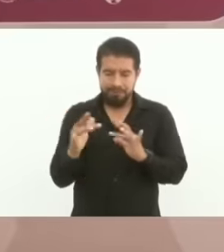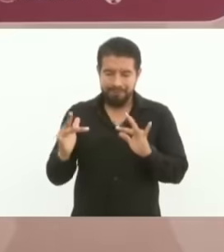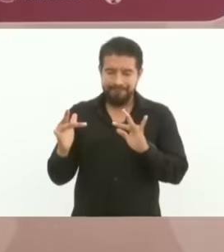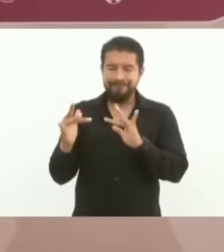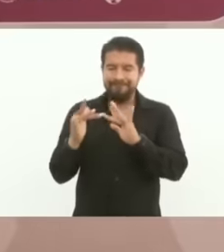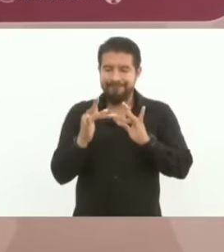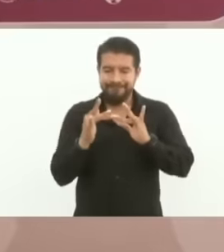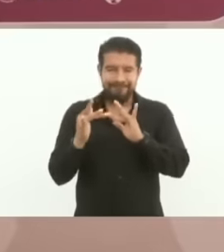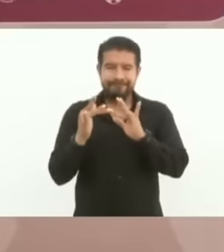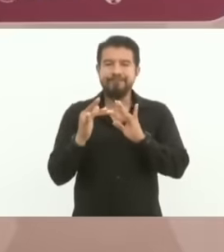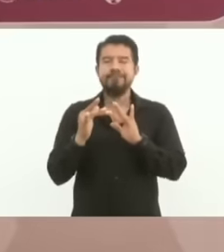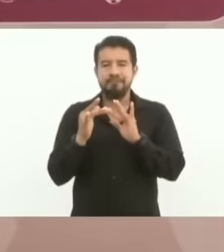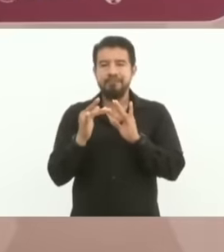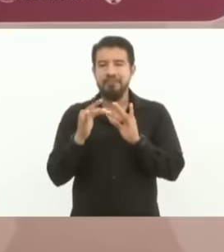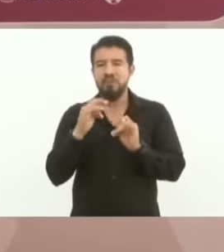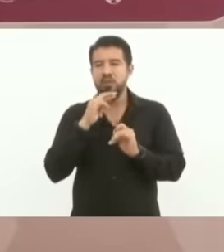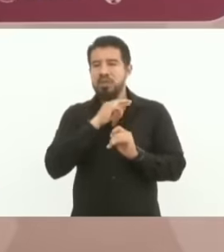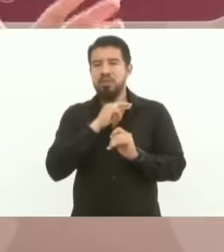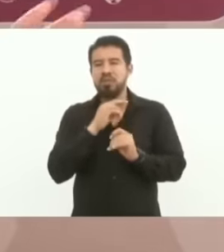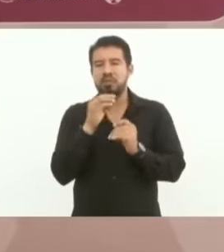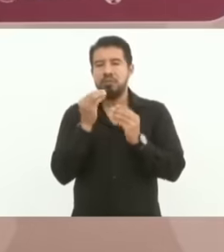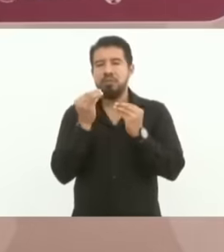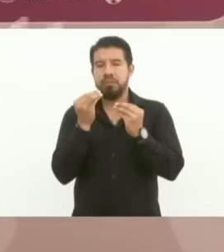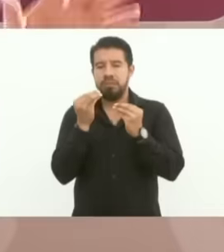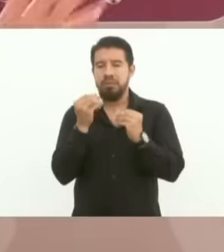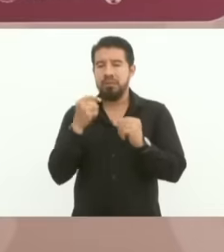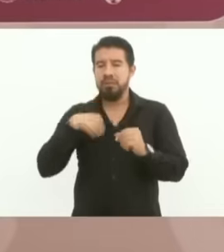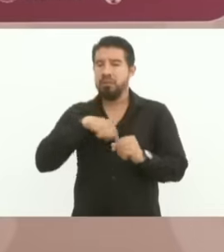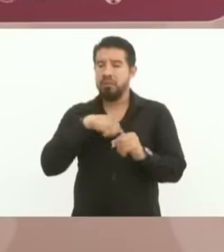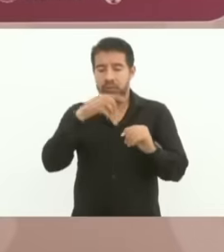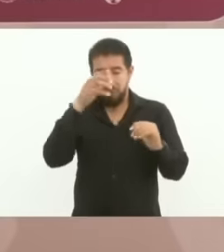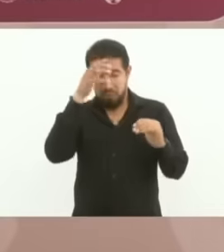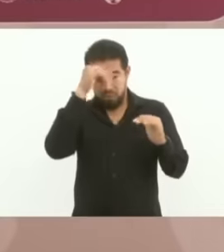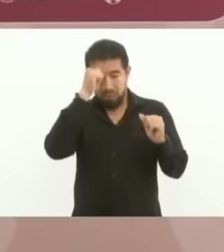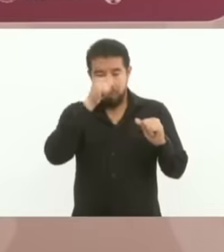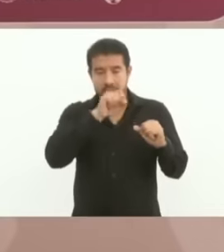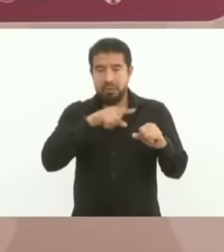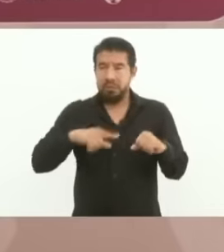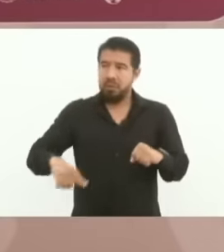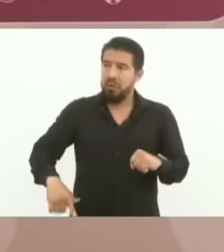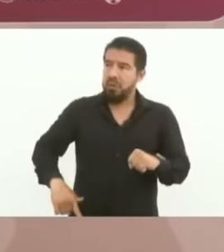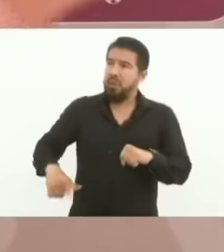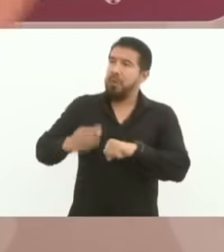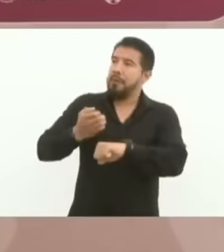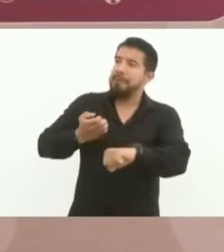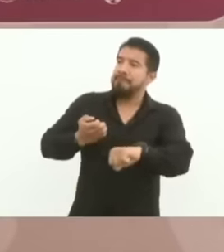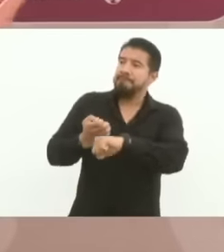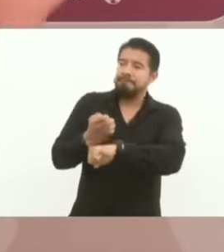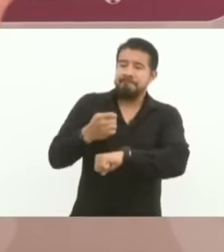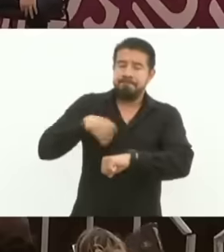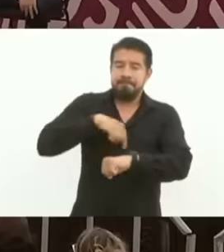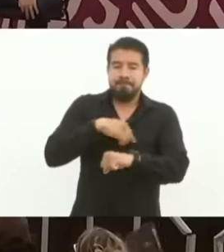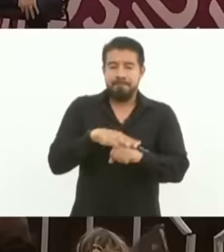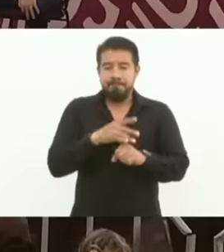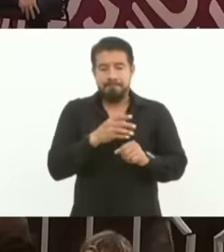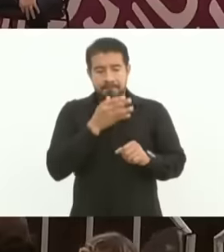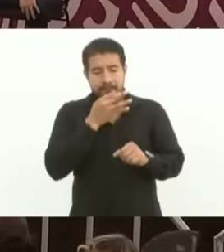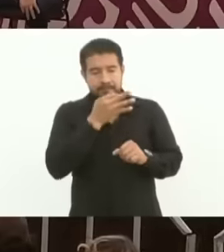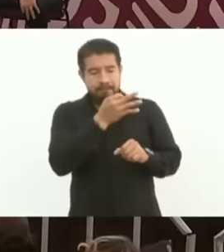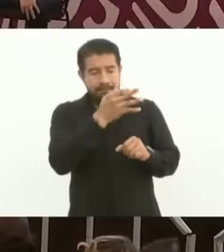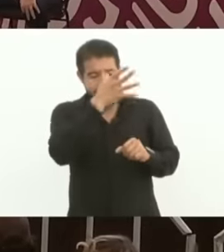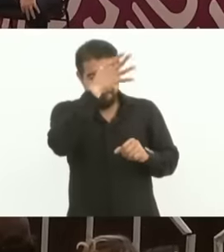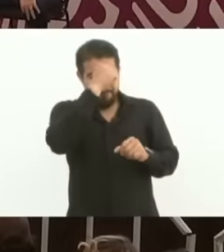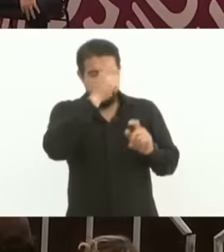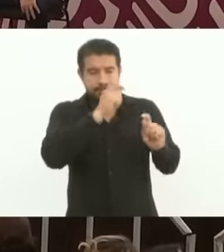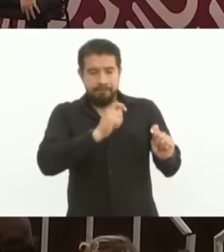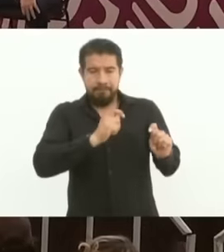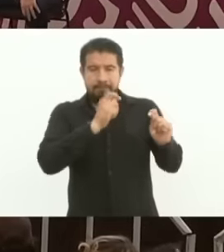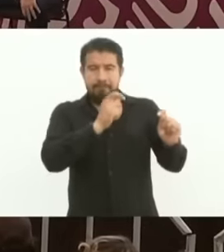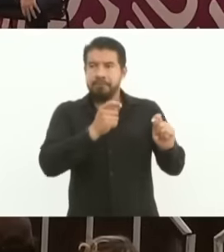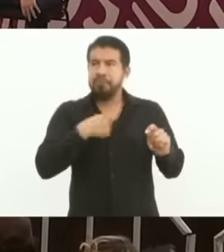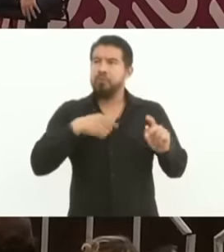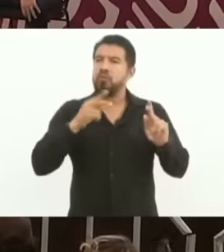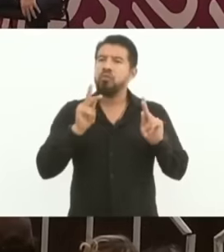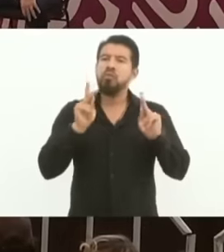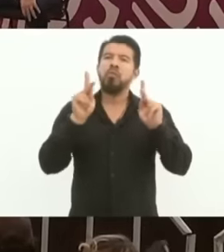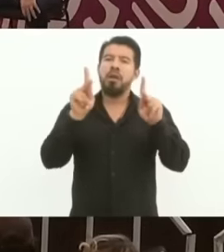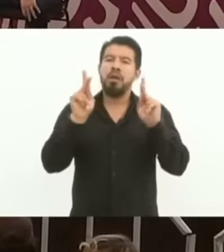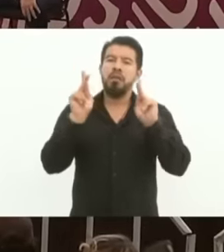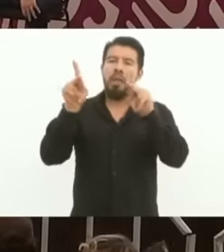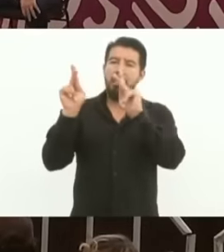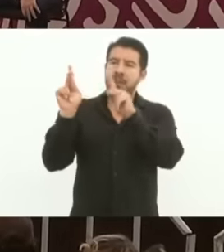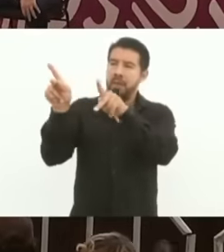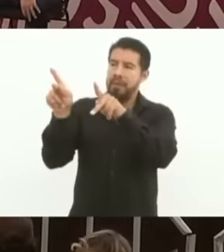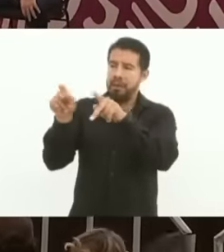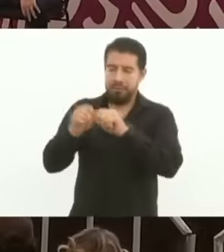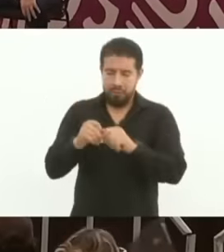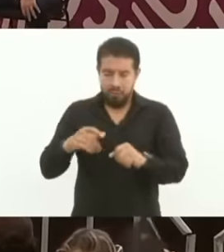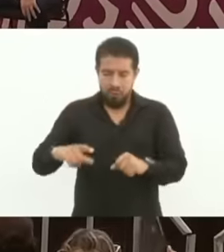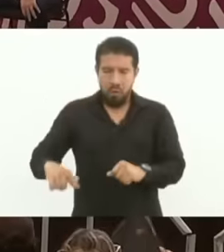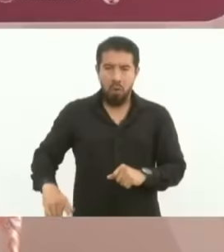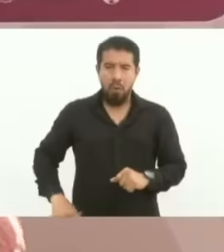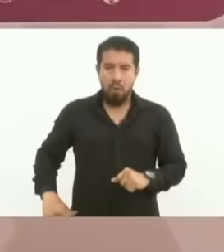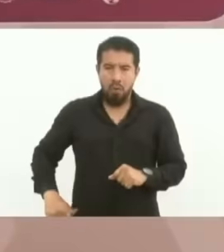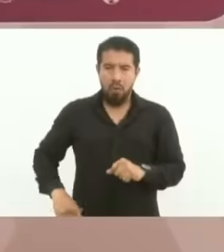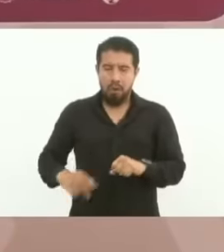and we have the agreement with the State government. We are building the bridges and Rutilio